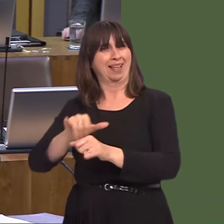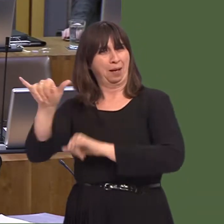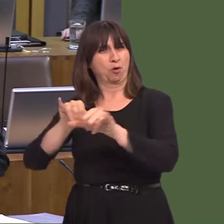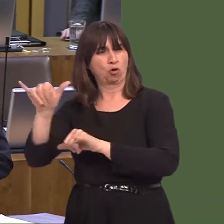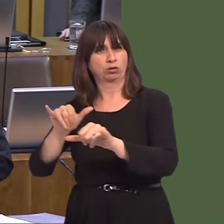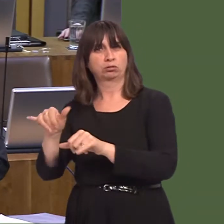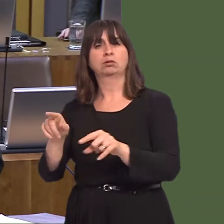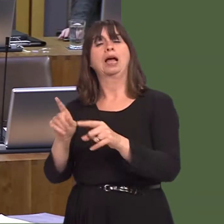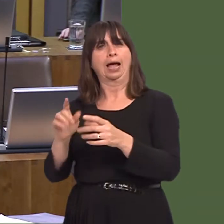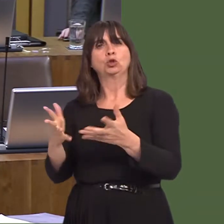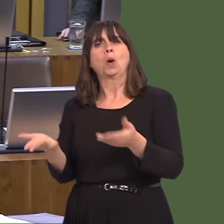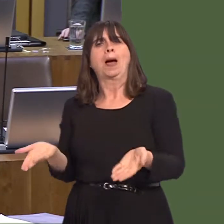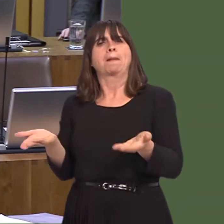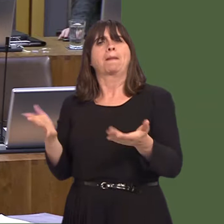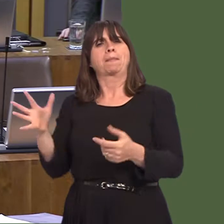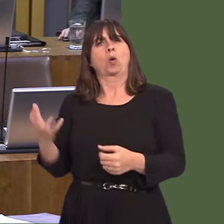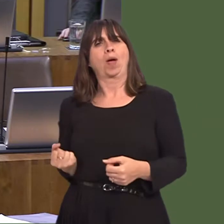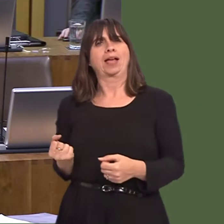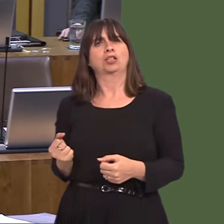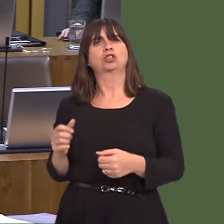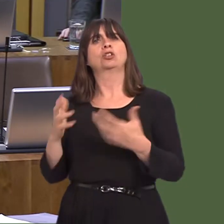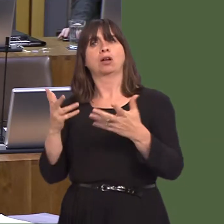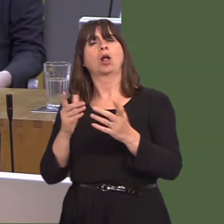pay for both overtime and bank holiday working.